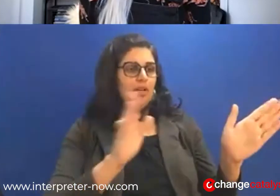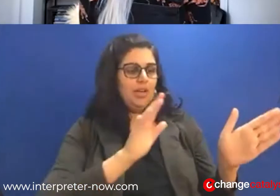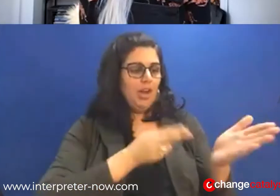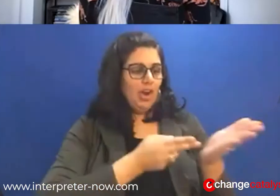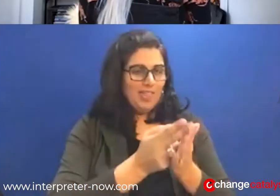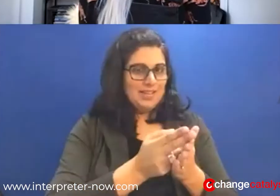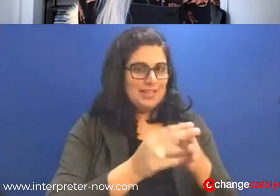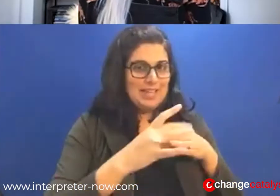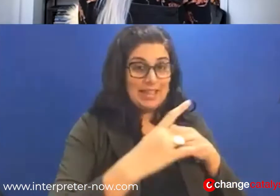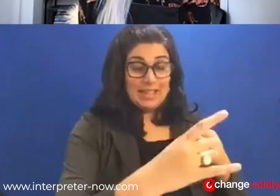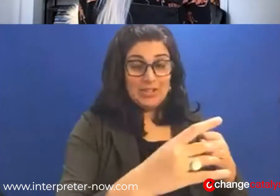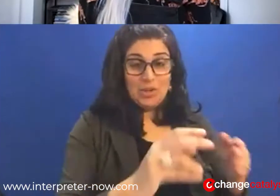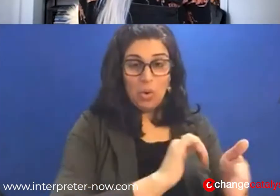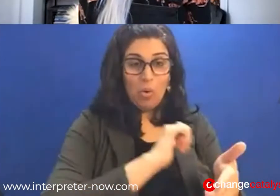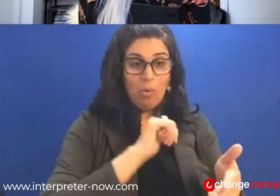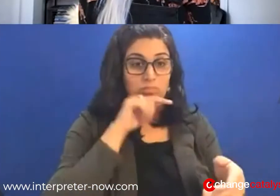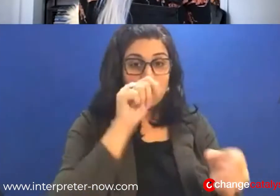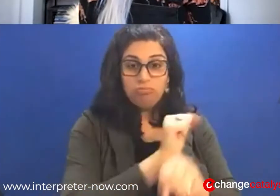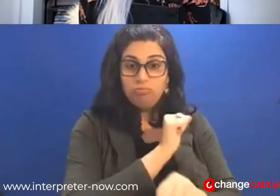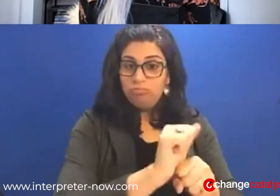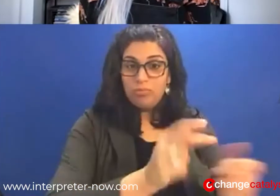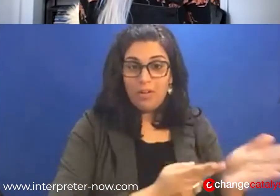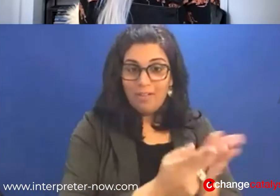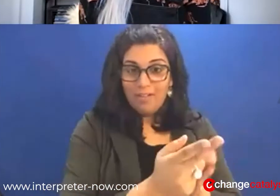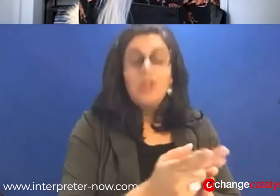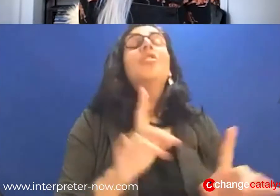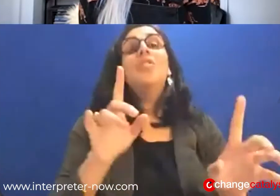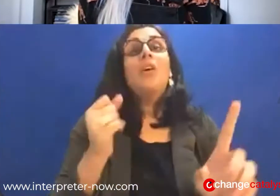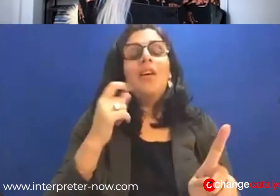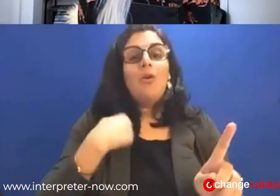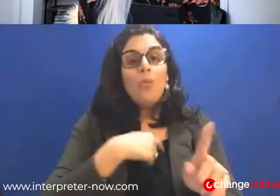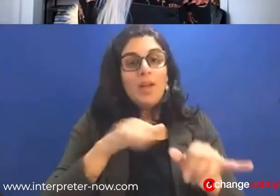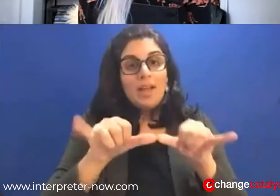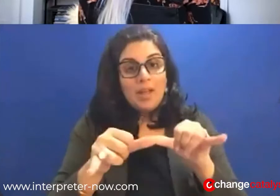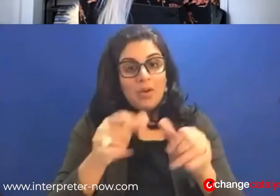So, we actually measure the percentage of what we consider to be vulnerable milestones